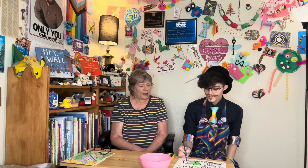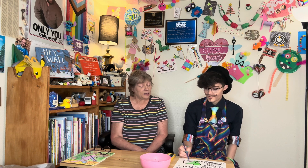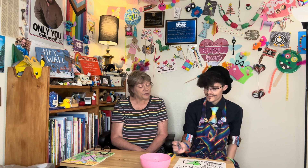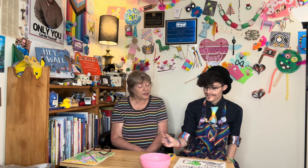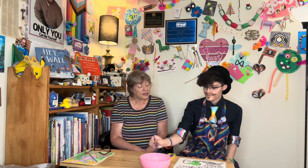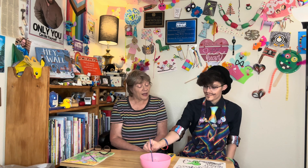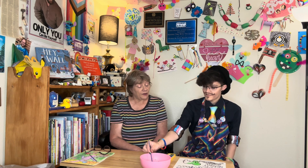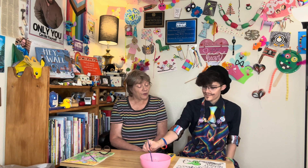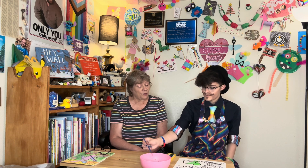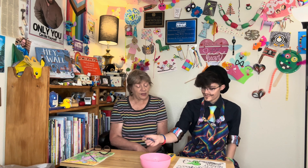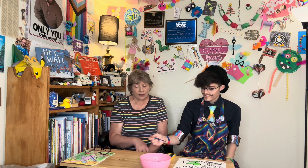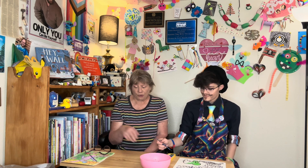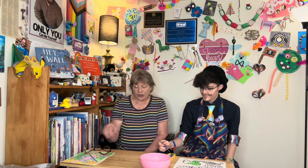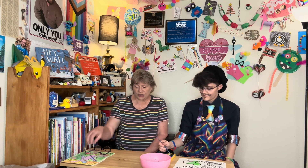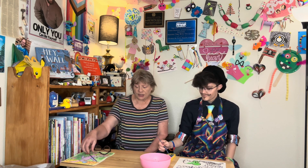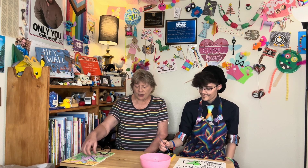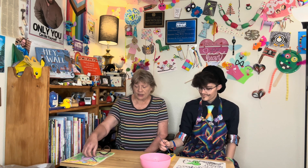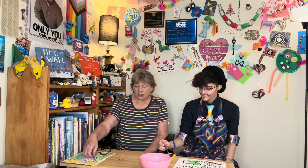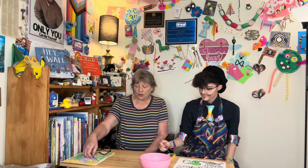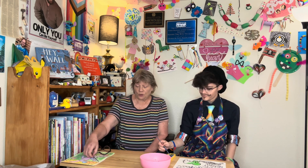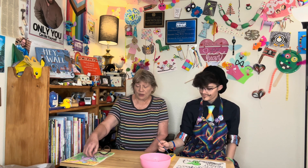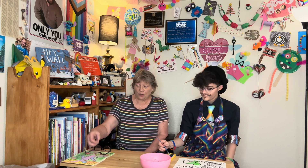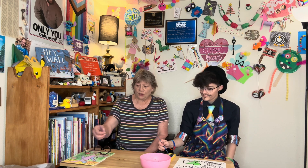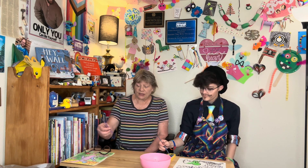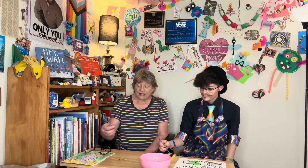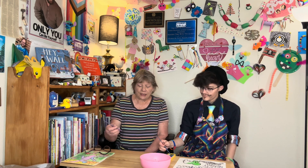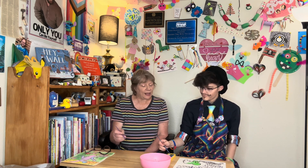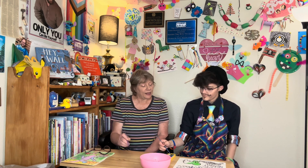kind of noticing how you're holding the brush. You don't really hold it tight like a